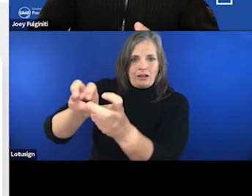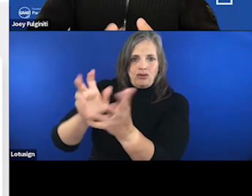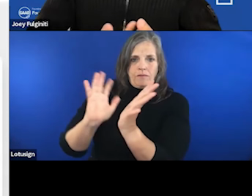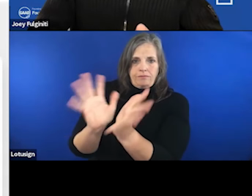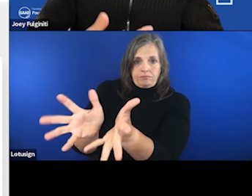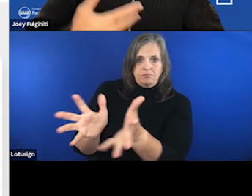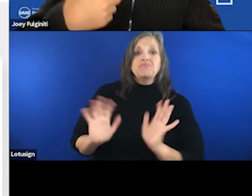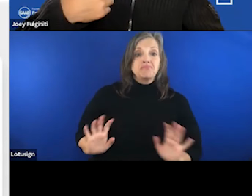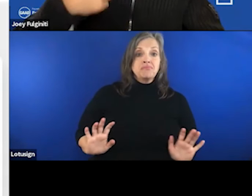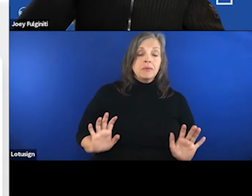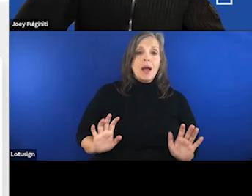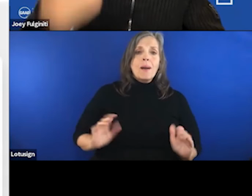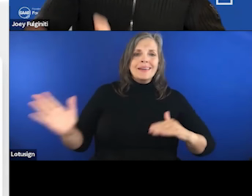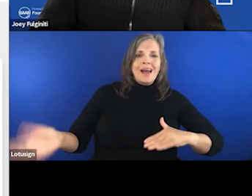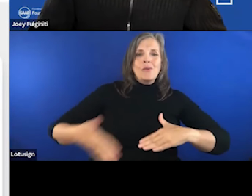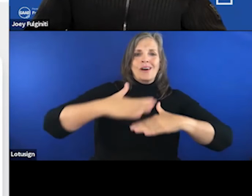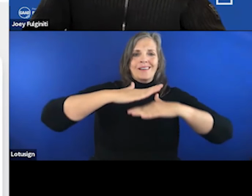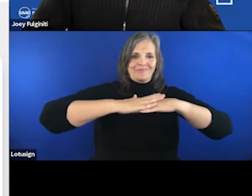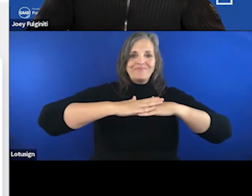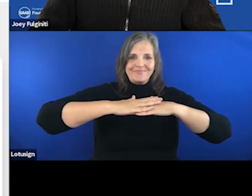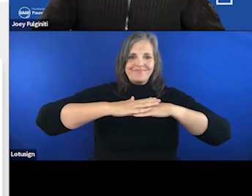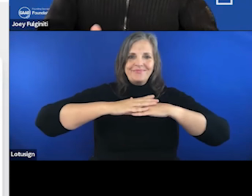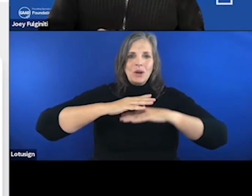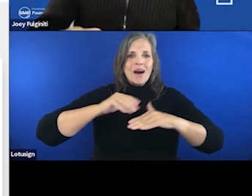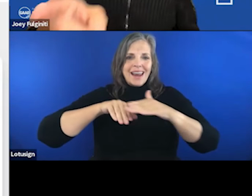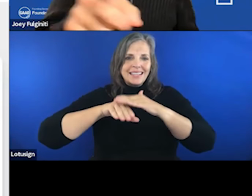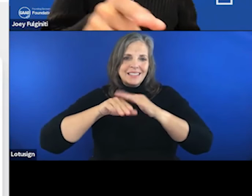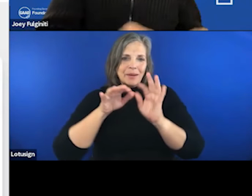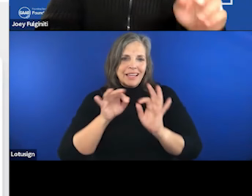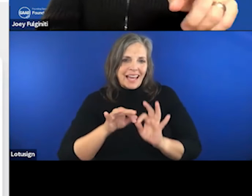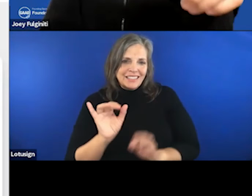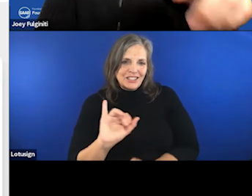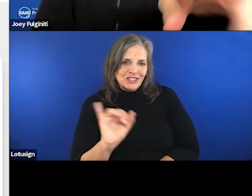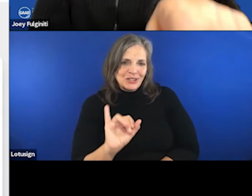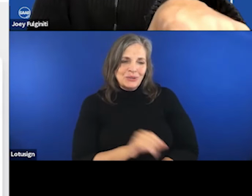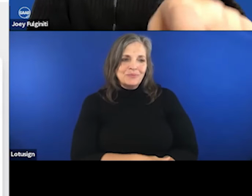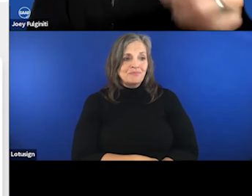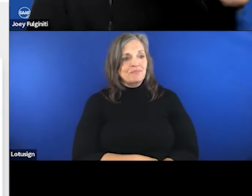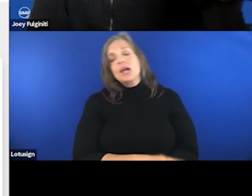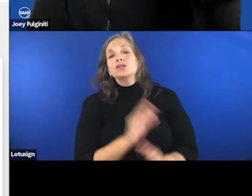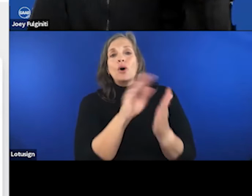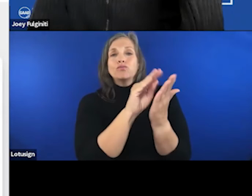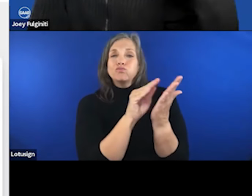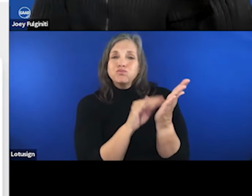we are now adding accessibility annotations and as you can see these these boxes and you can see the